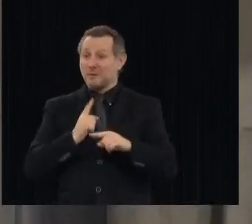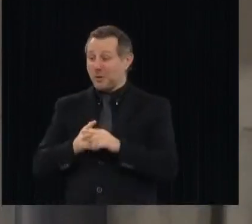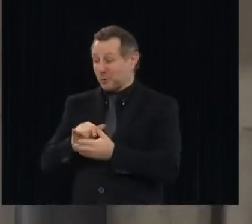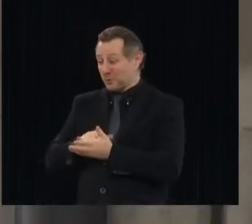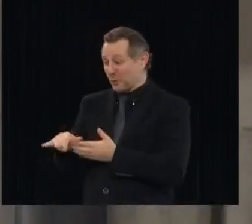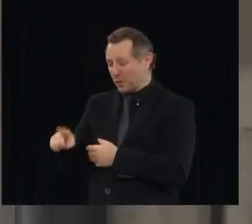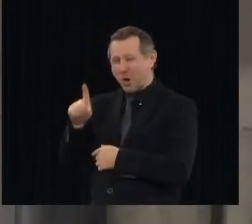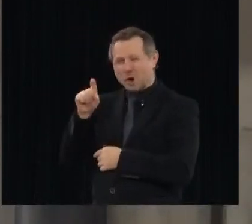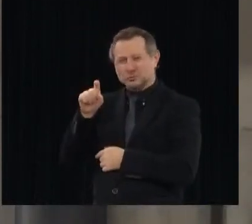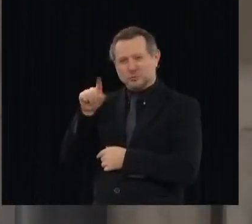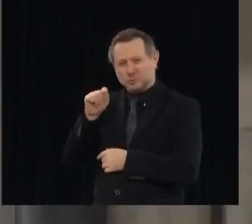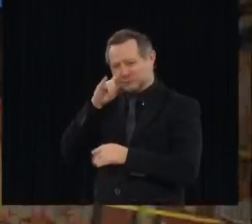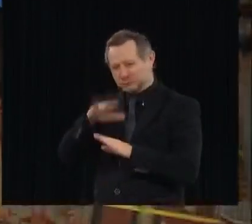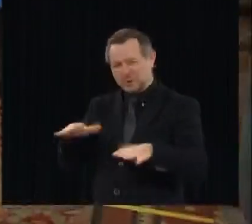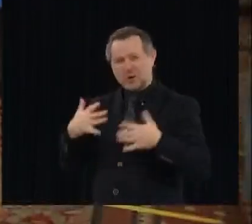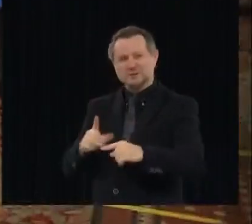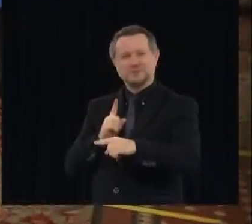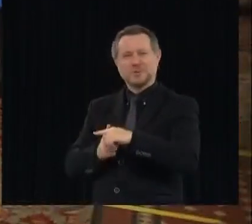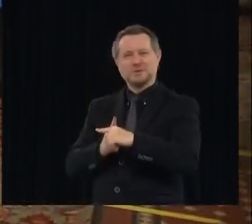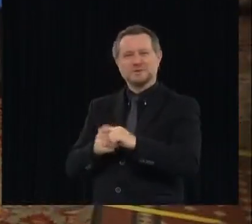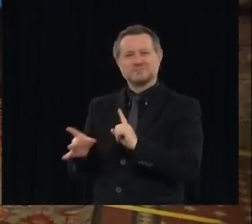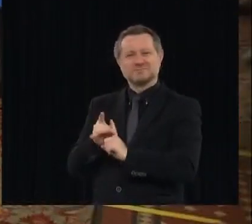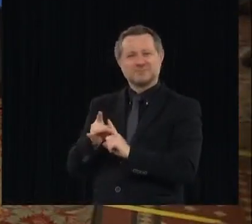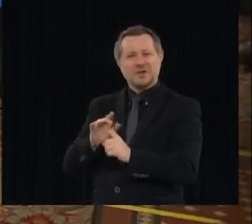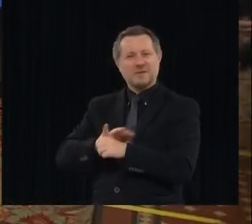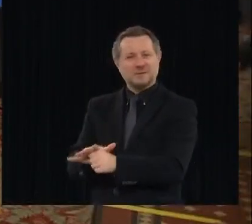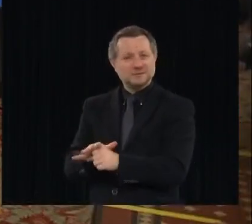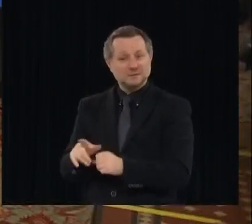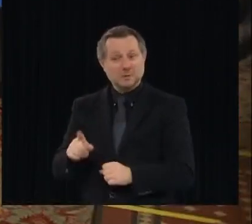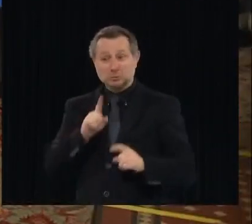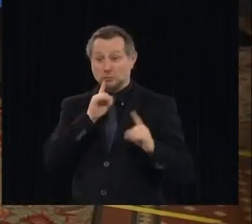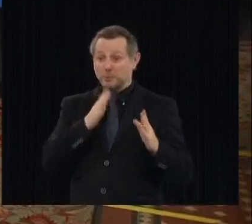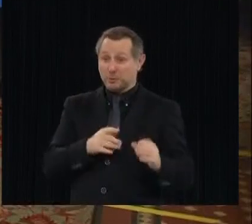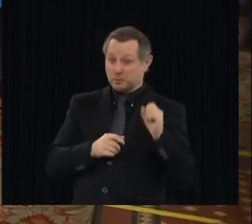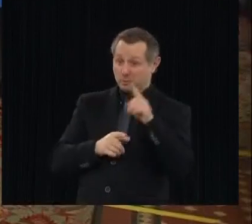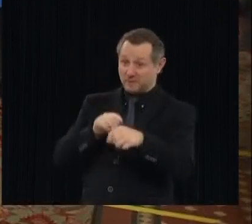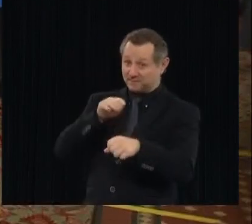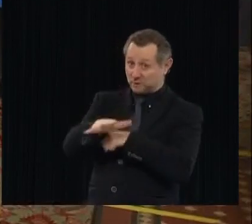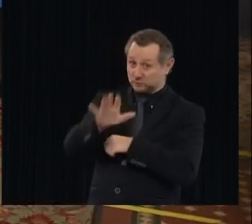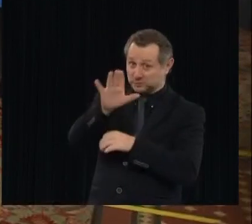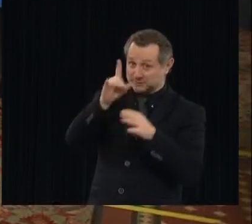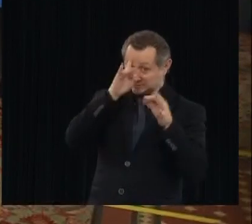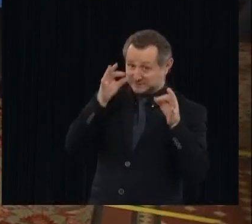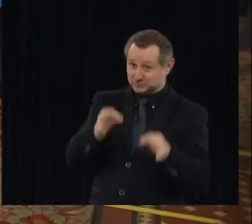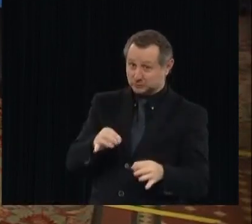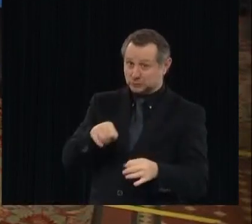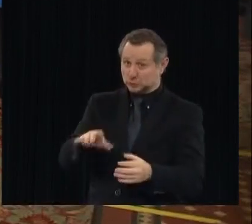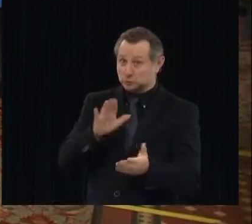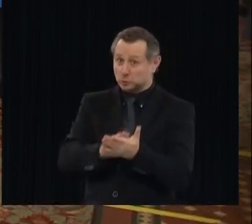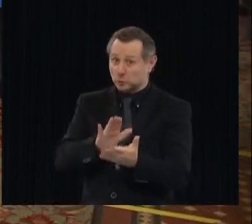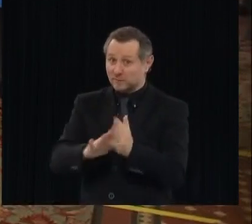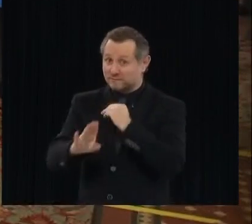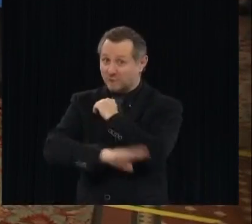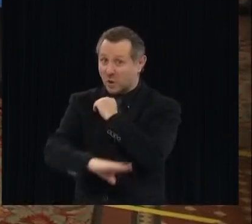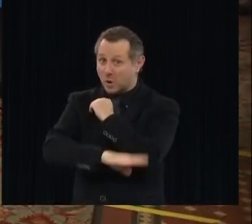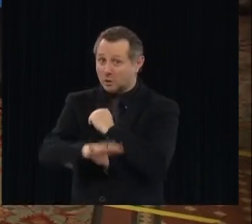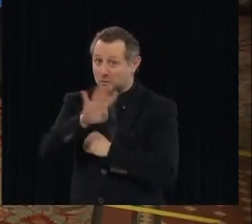GOVERNOR MENTIONED 16 STATES. BUT WE HAVE OVER 120 CASES HERE. IF YOU LOOK ACROSS THE COUNTRY